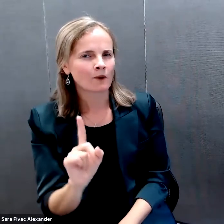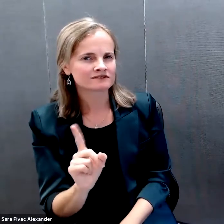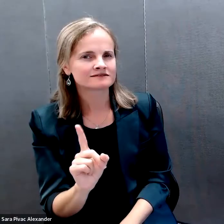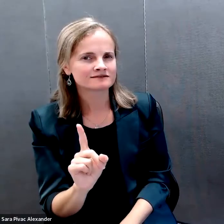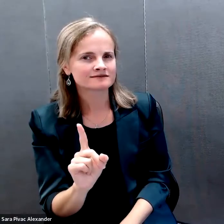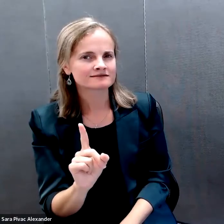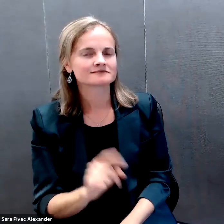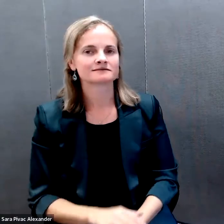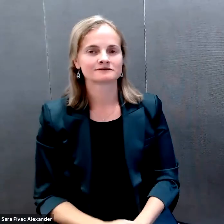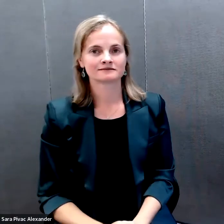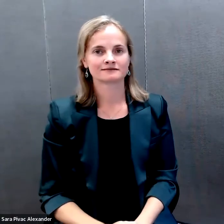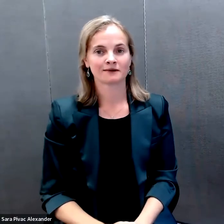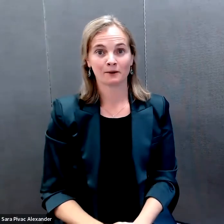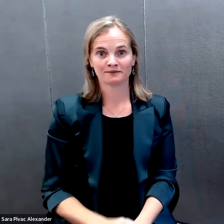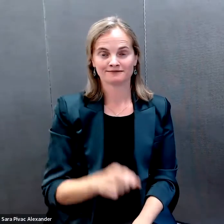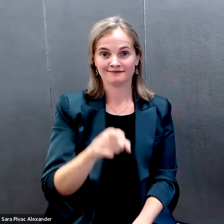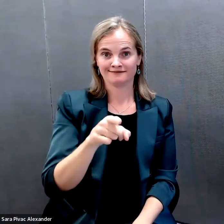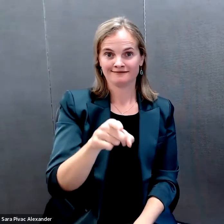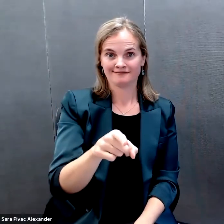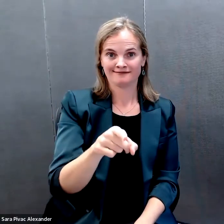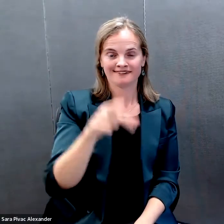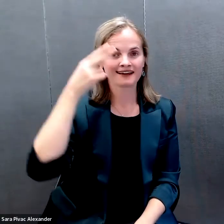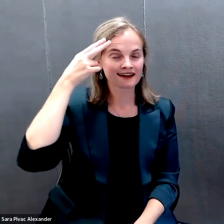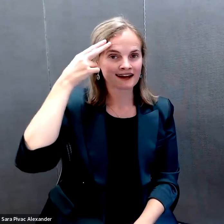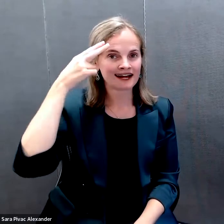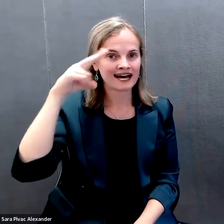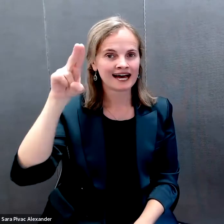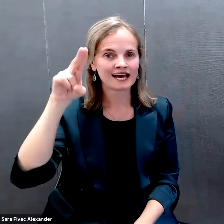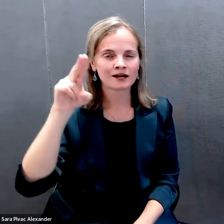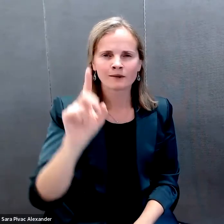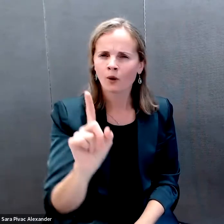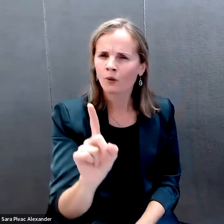literally it would be name you what or you name what